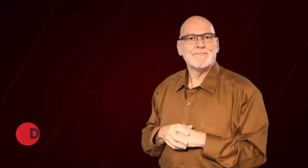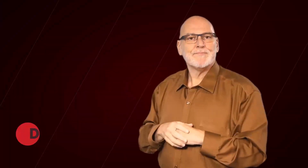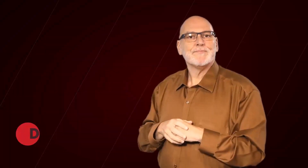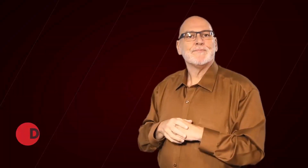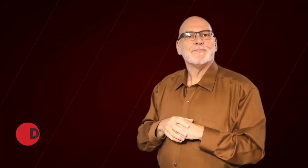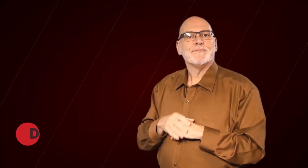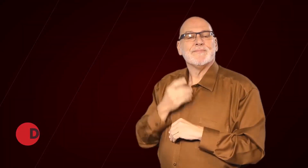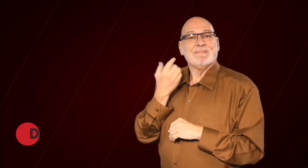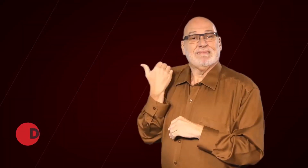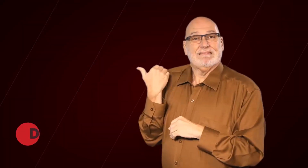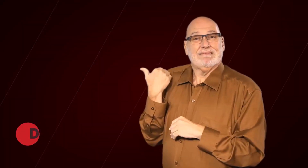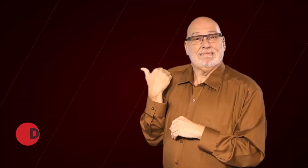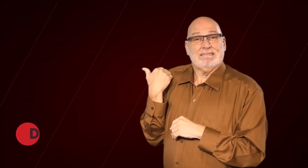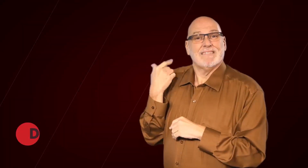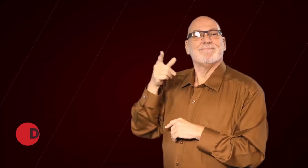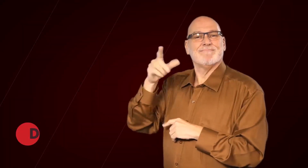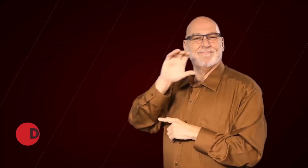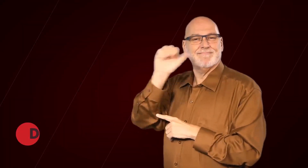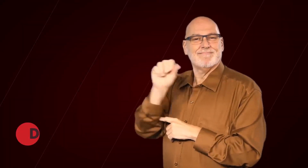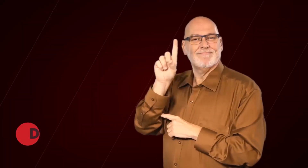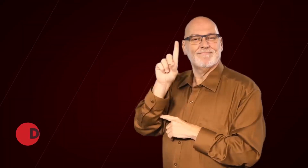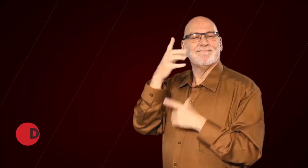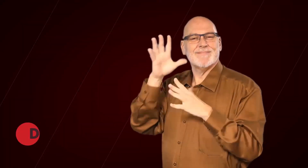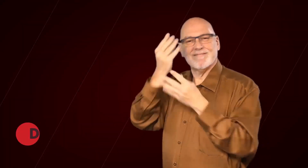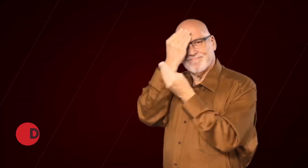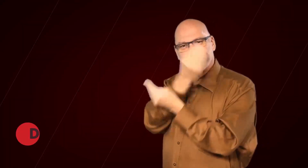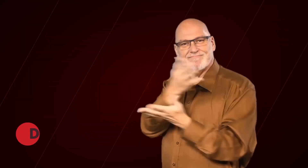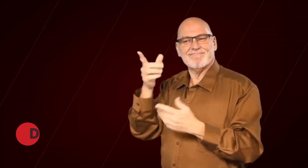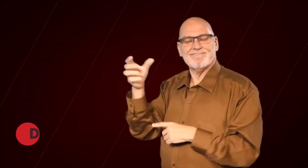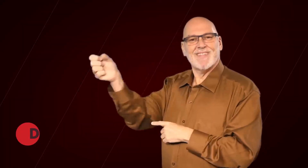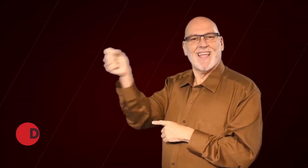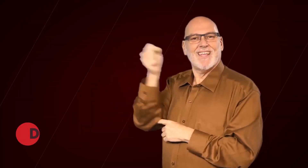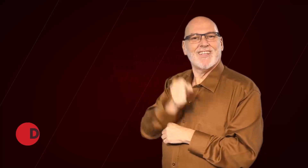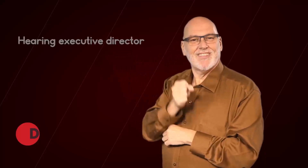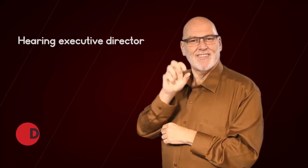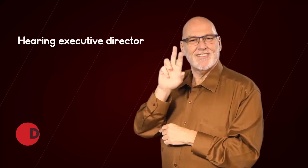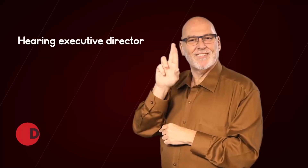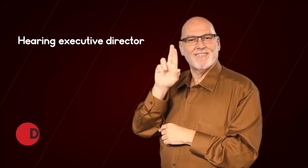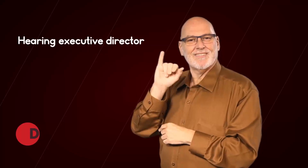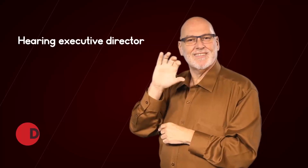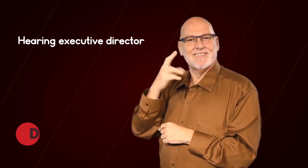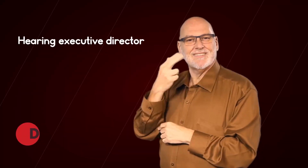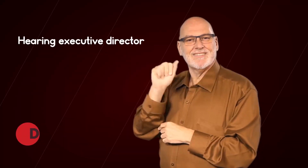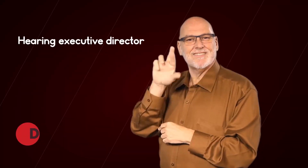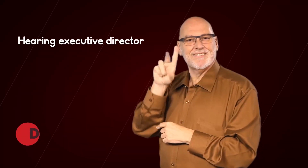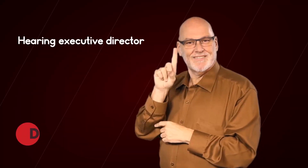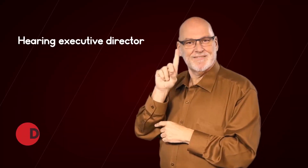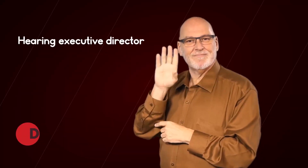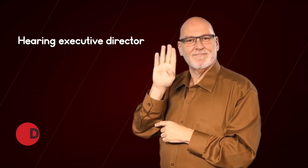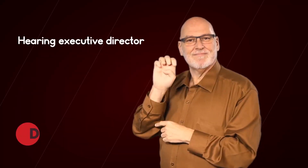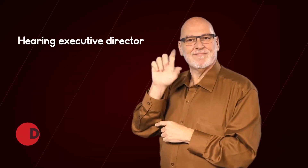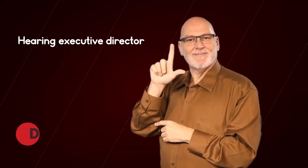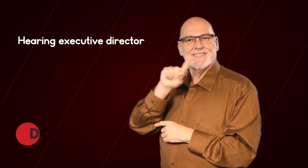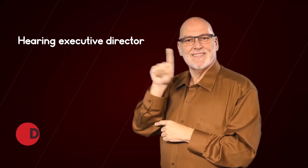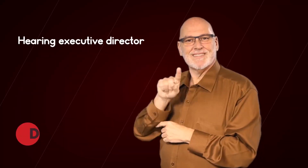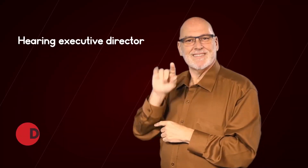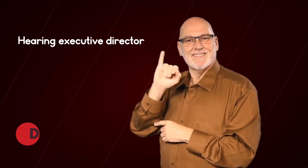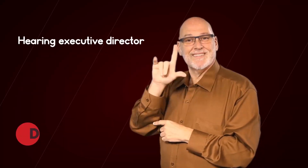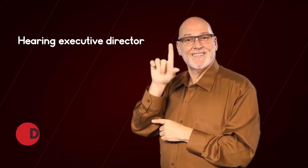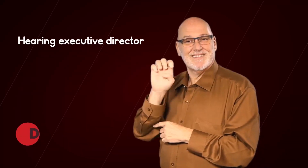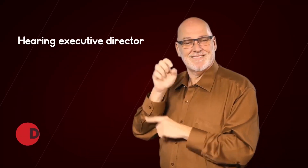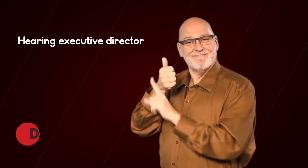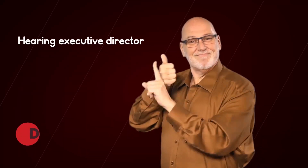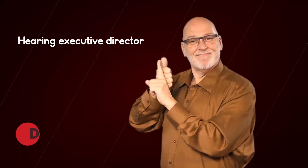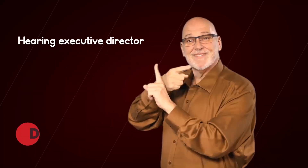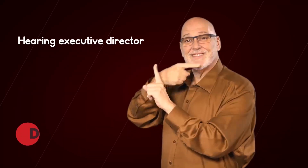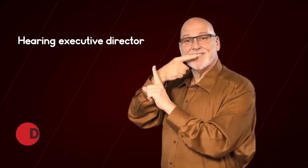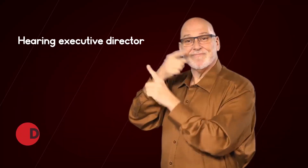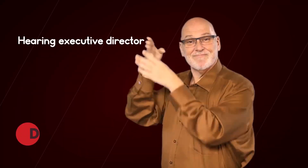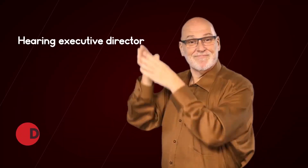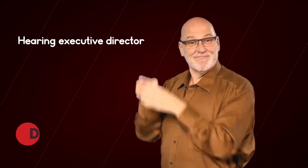Earlier this year, CAD hired Richard Belzile, a hearing person to